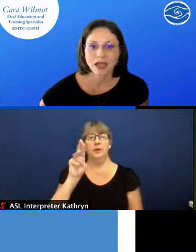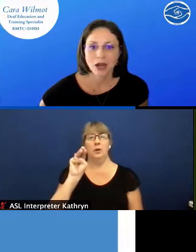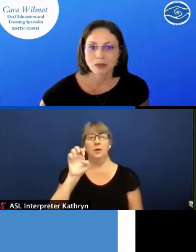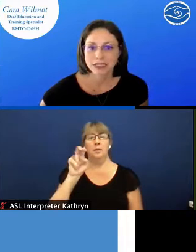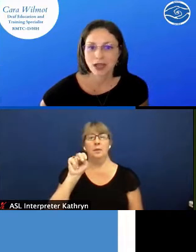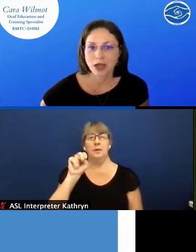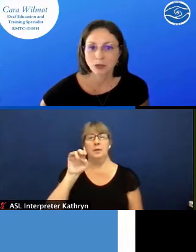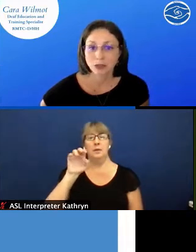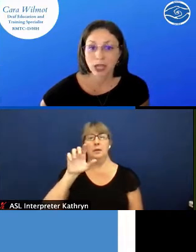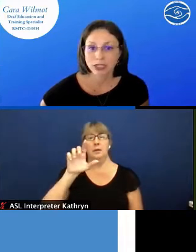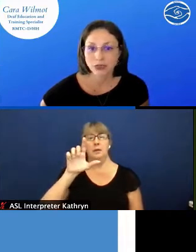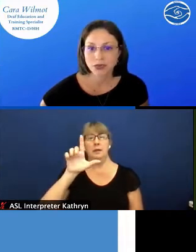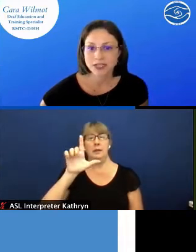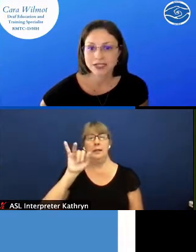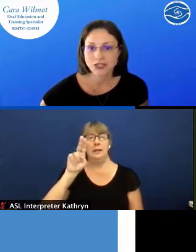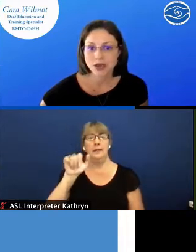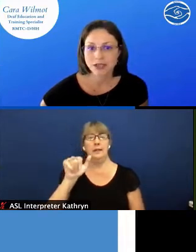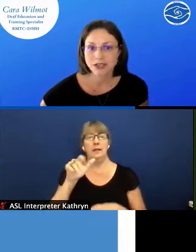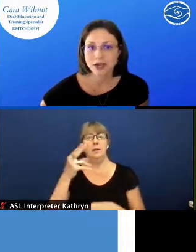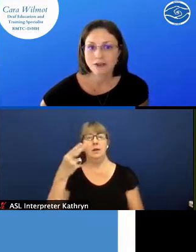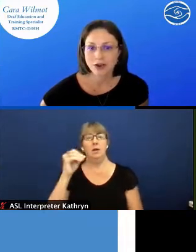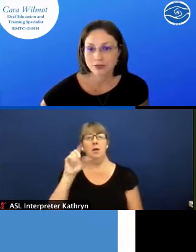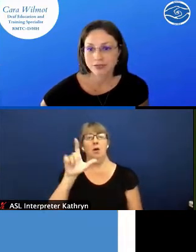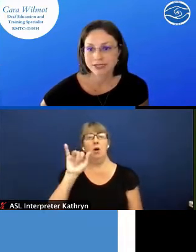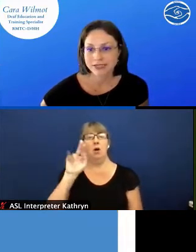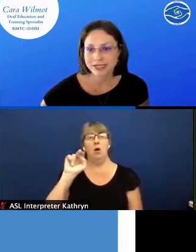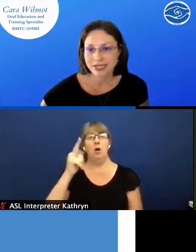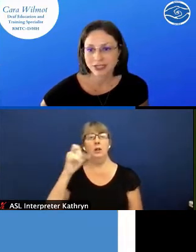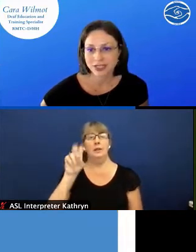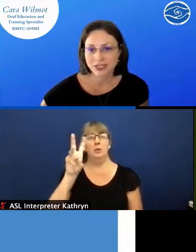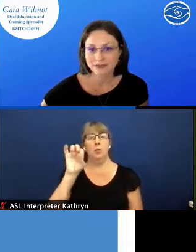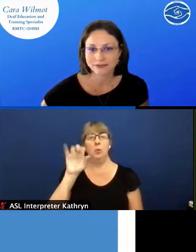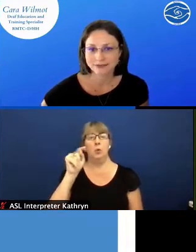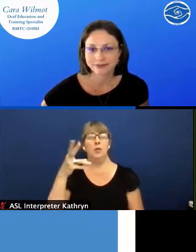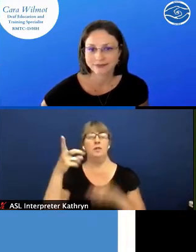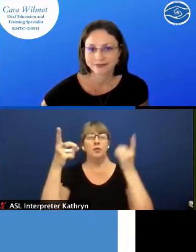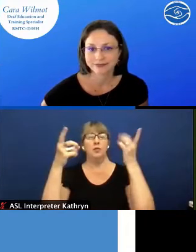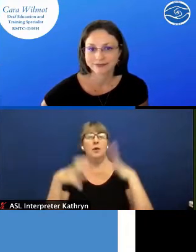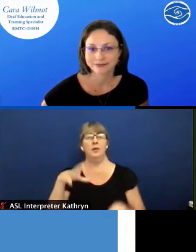Carmelita whole Hollingsworth is the director of RMTC-D/HH.